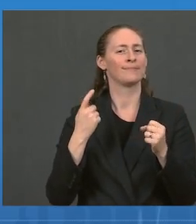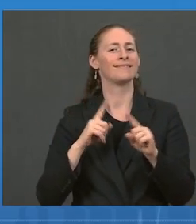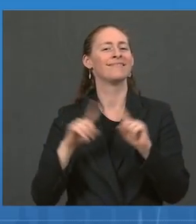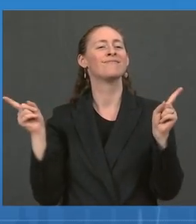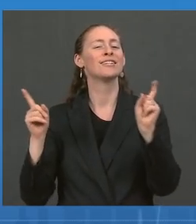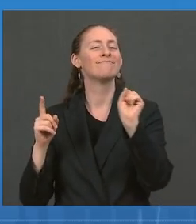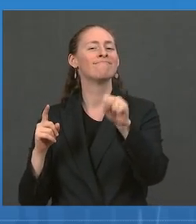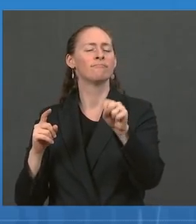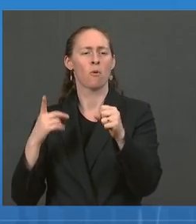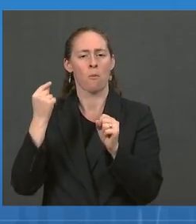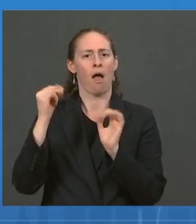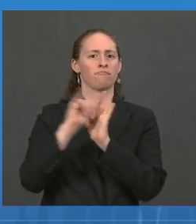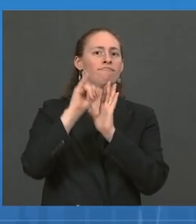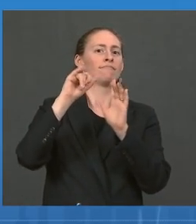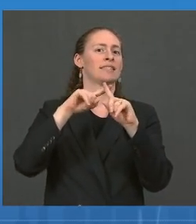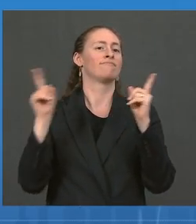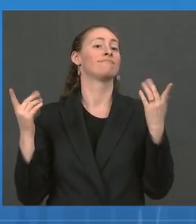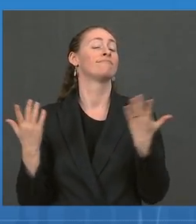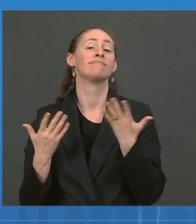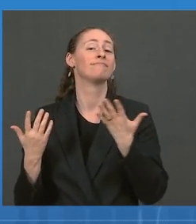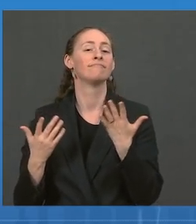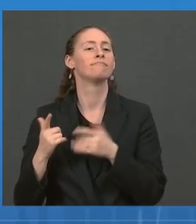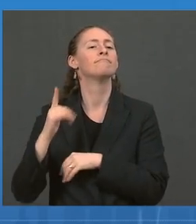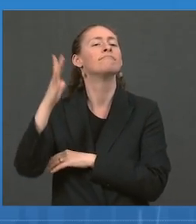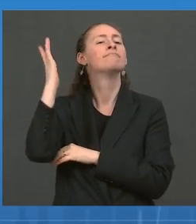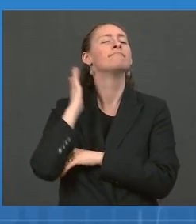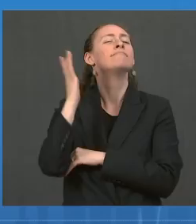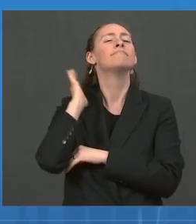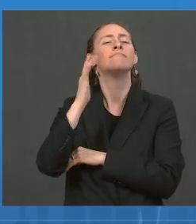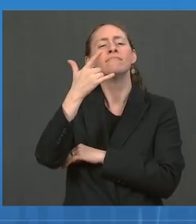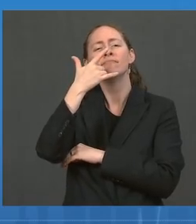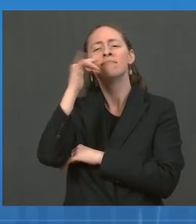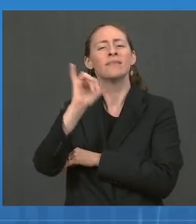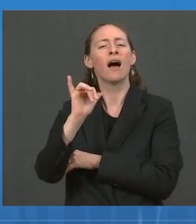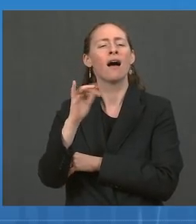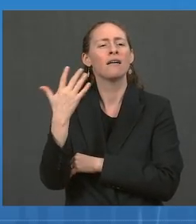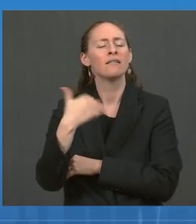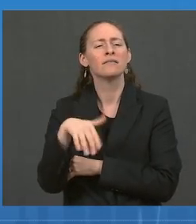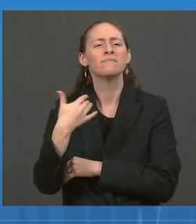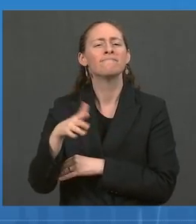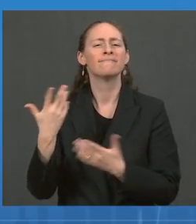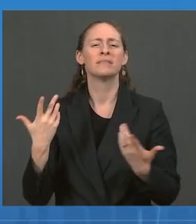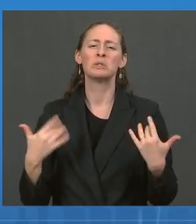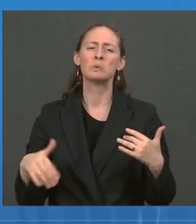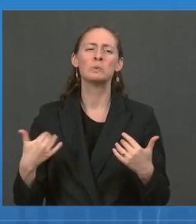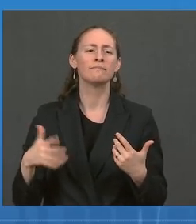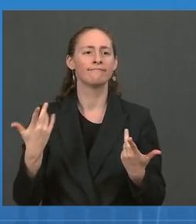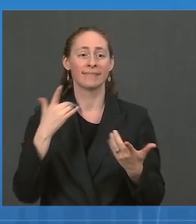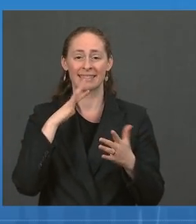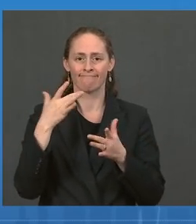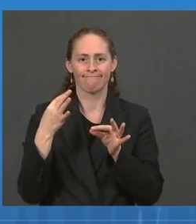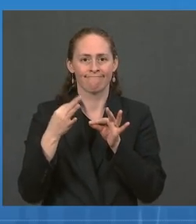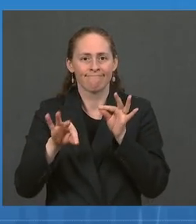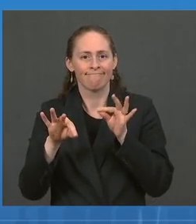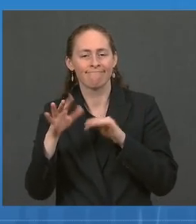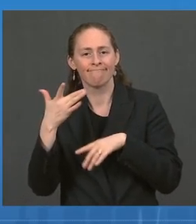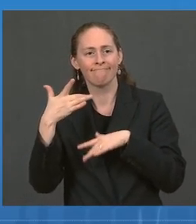Back then, they had crude early bacterial vaccines that likely never would have gotten approved